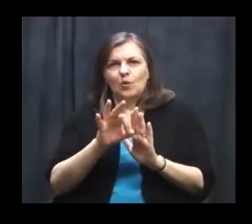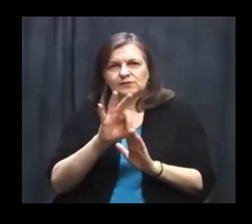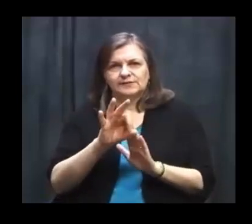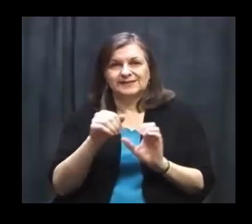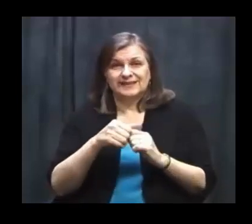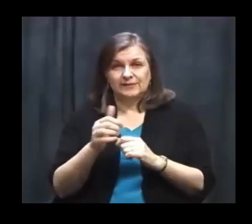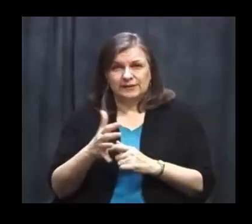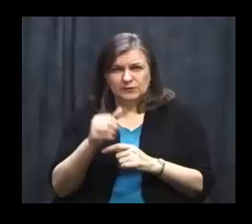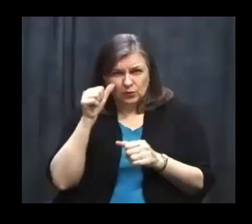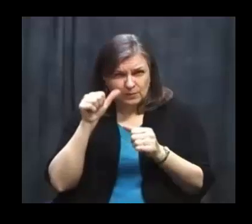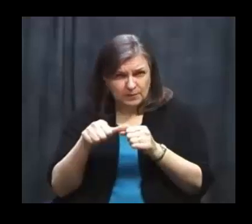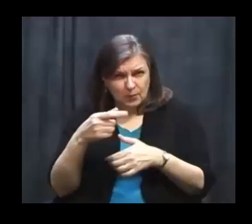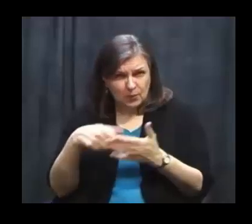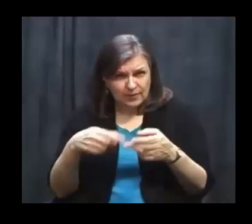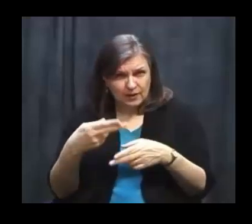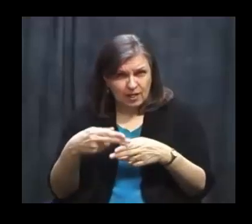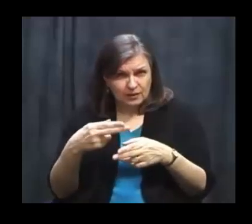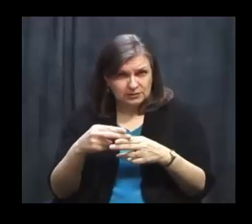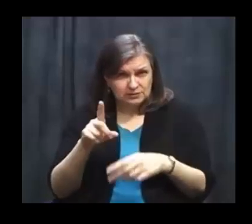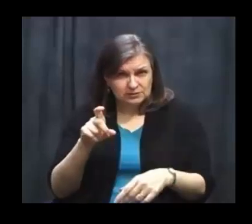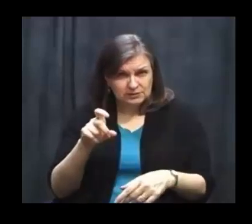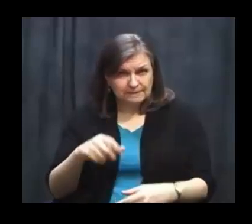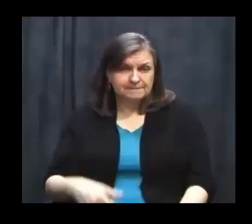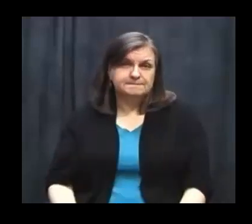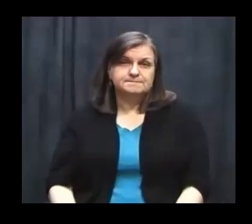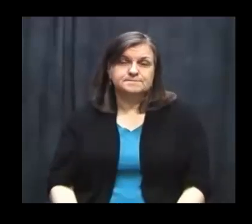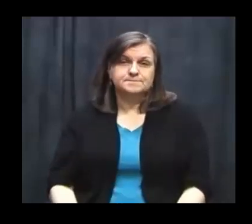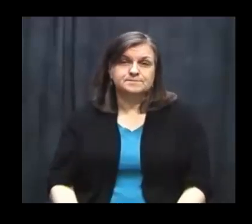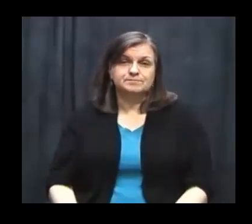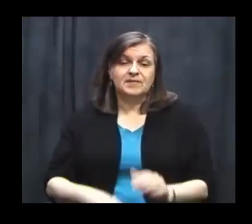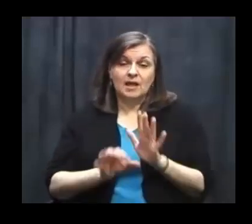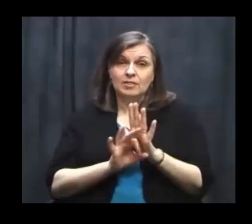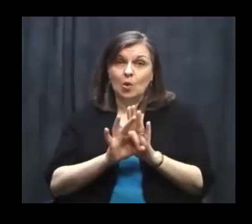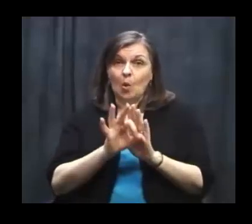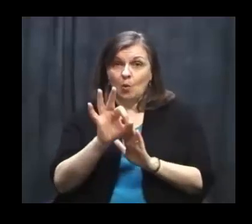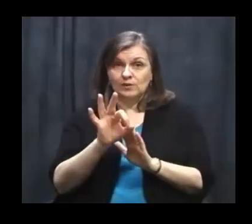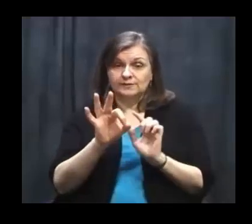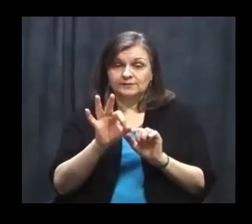are these holes in the leaves. Do you remember what these were called??